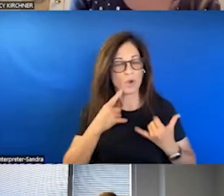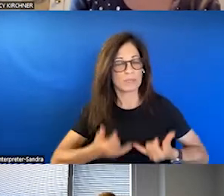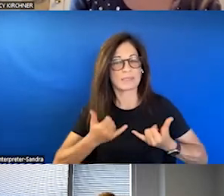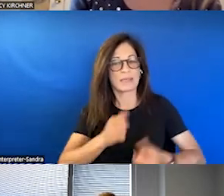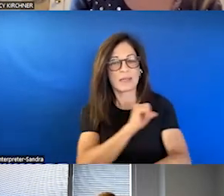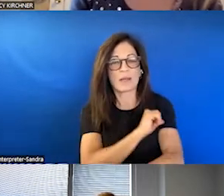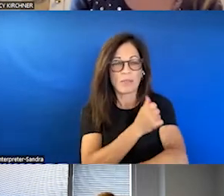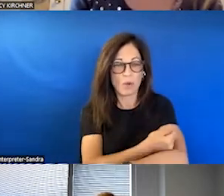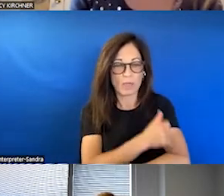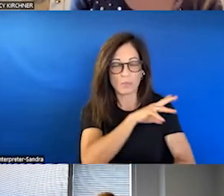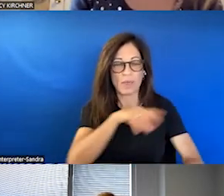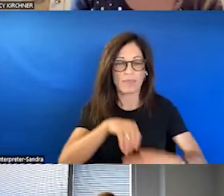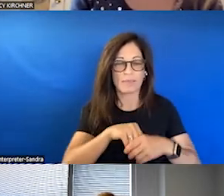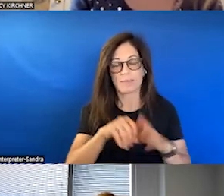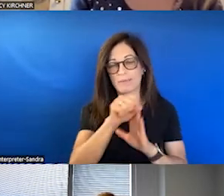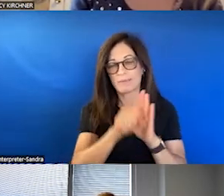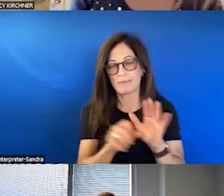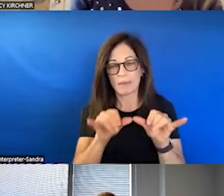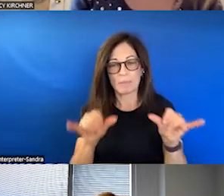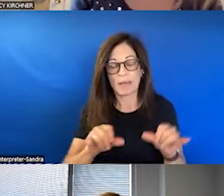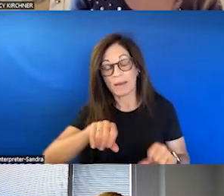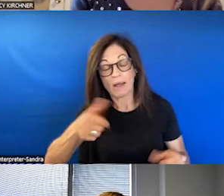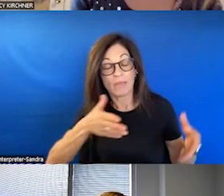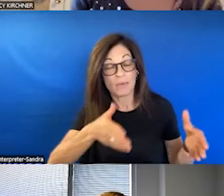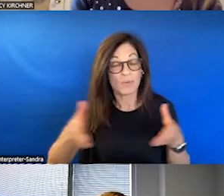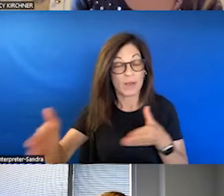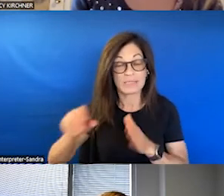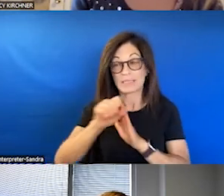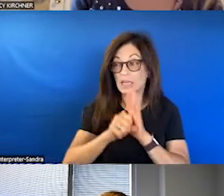WITHIN THE STATE PLAN. AND, AND OTHER AVENUES. BY WHICH, STATES SHOULD LOOK TO OR COULD LOOK TO.